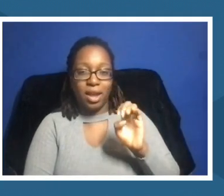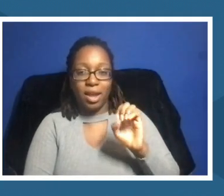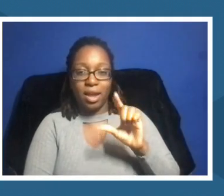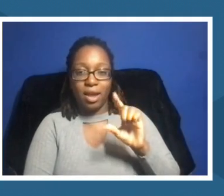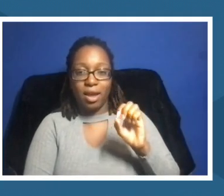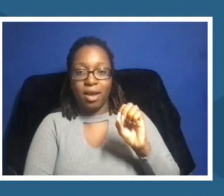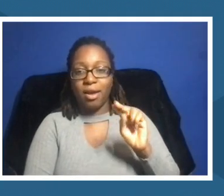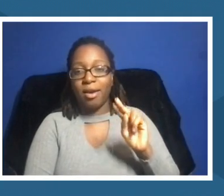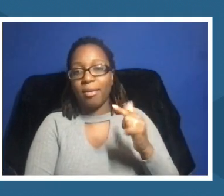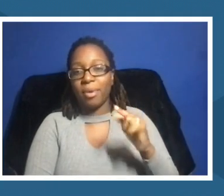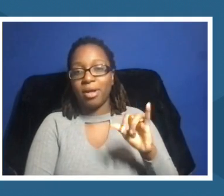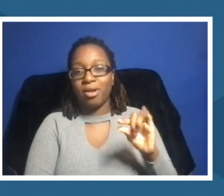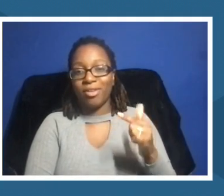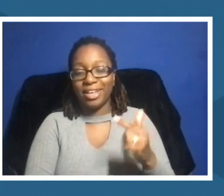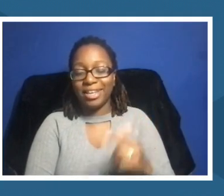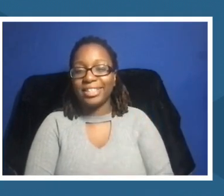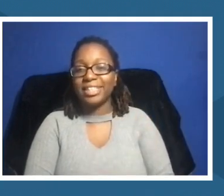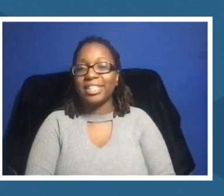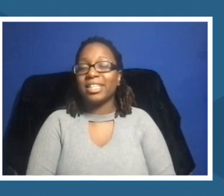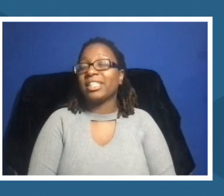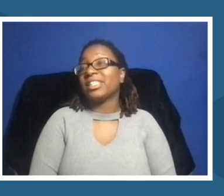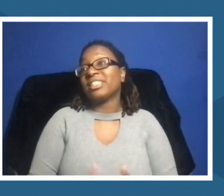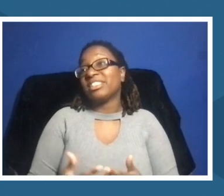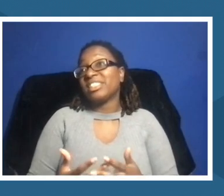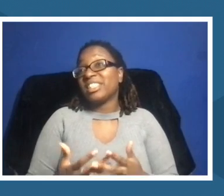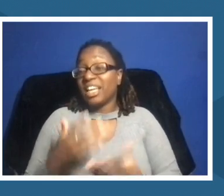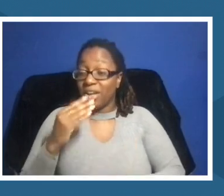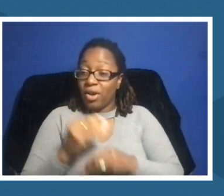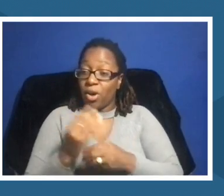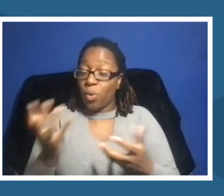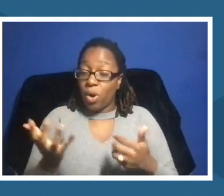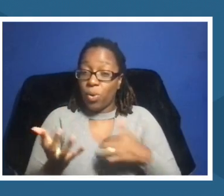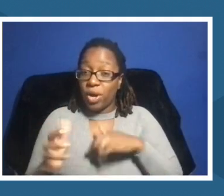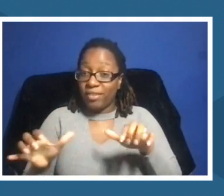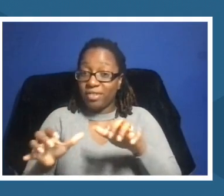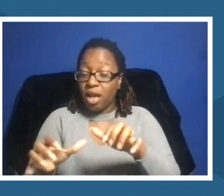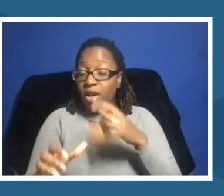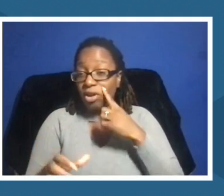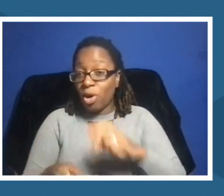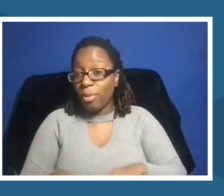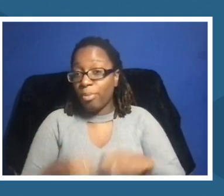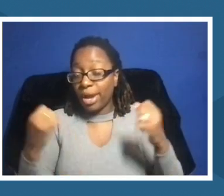done to break that monolith i think uh